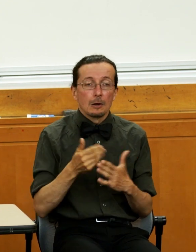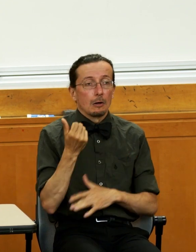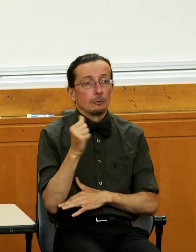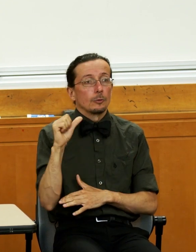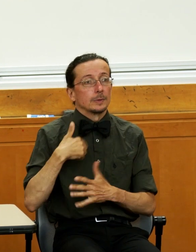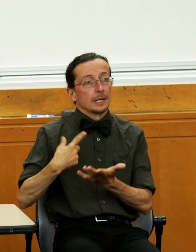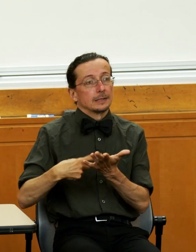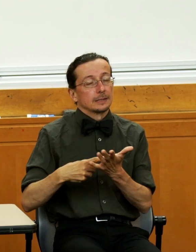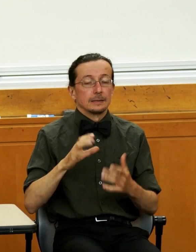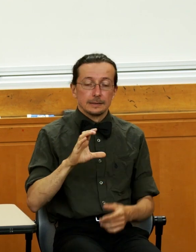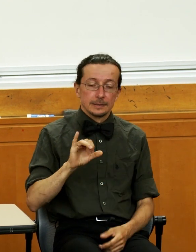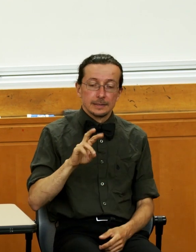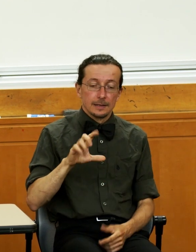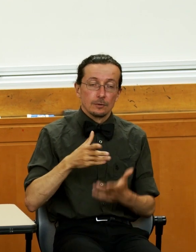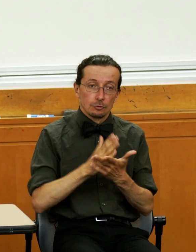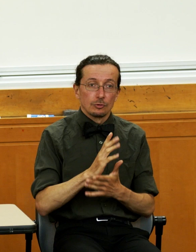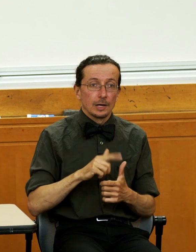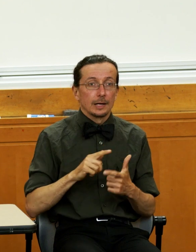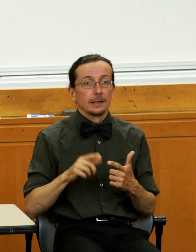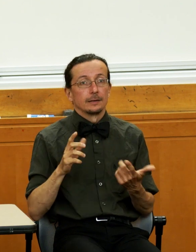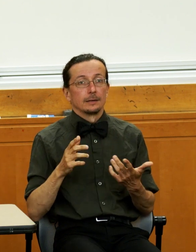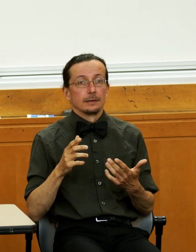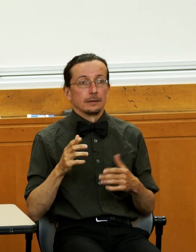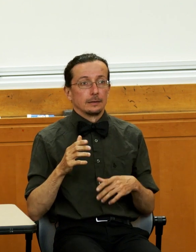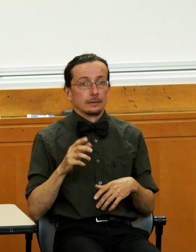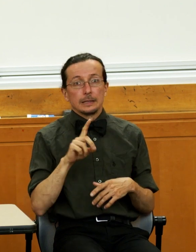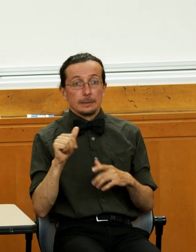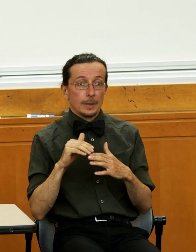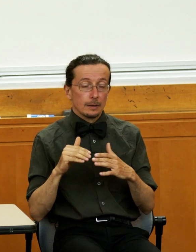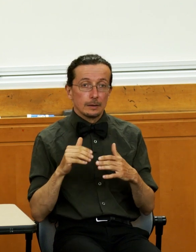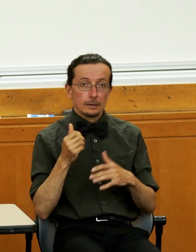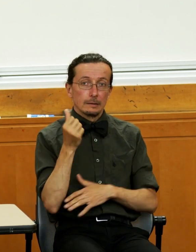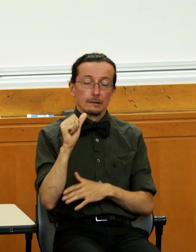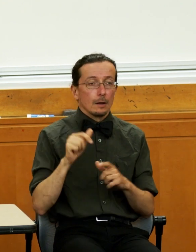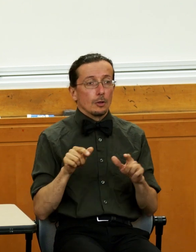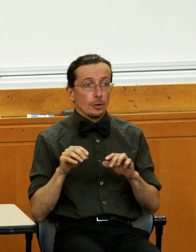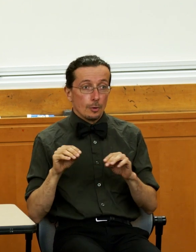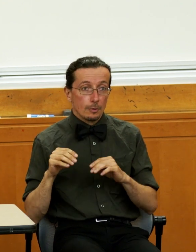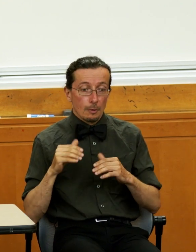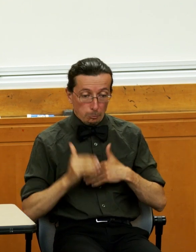civil rights, racial justice, even disability, they're moving despite the tensions. The fight